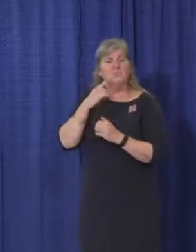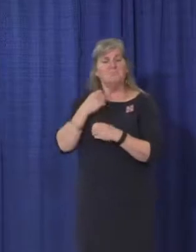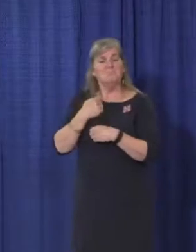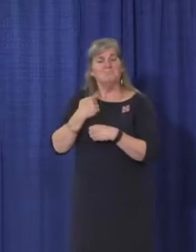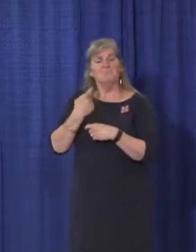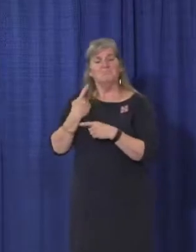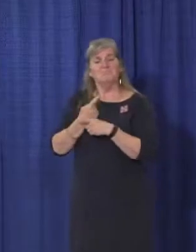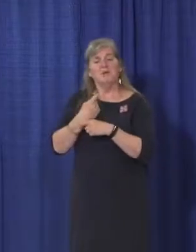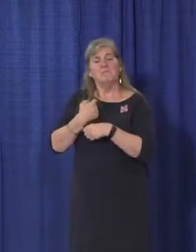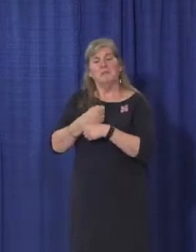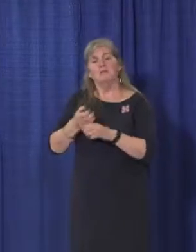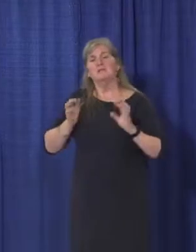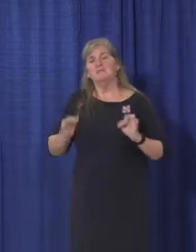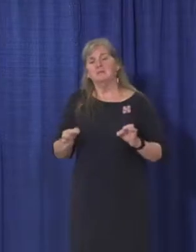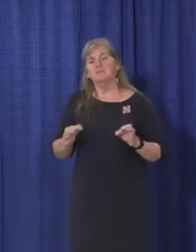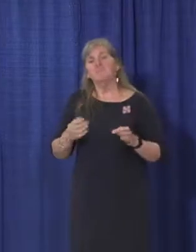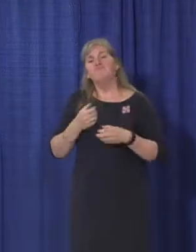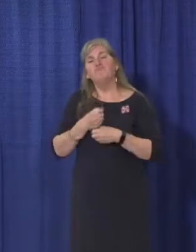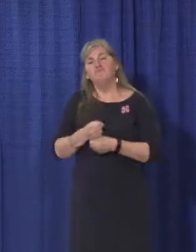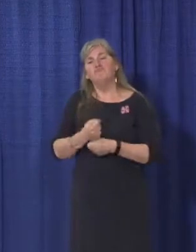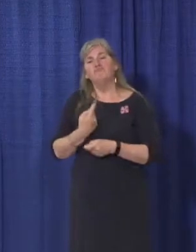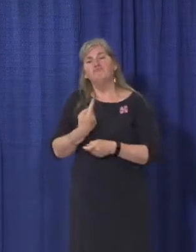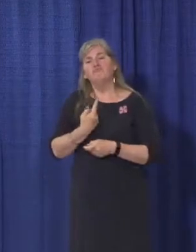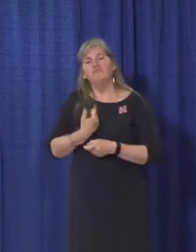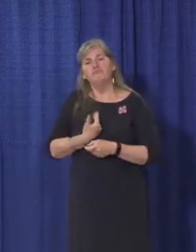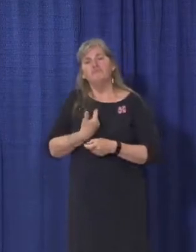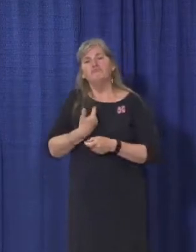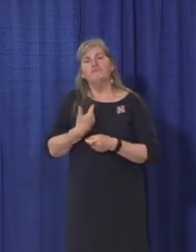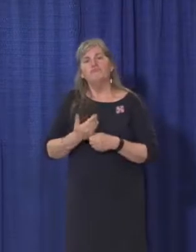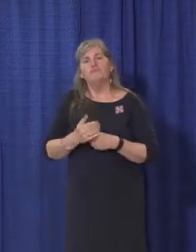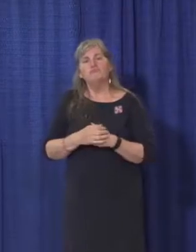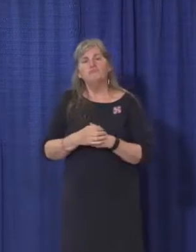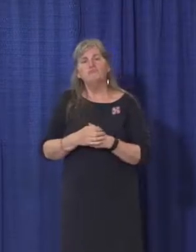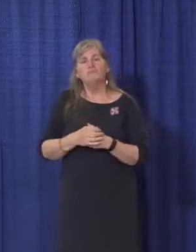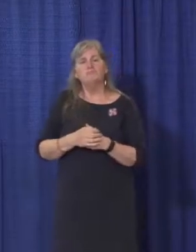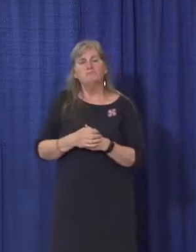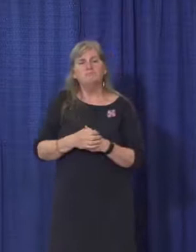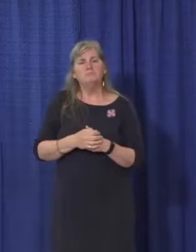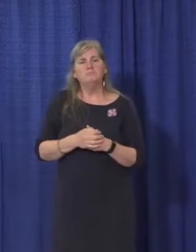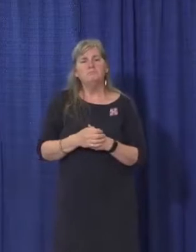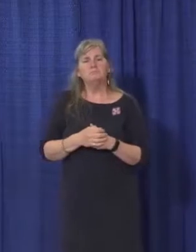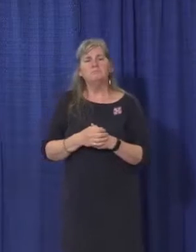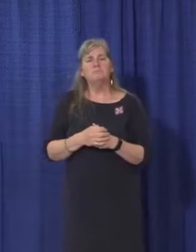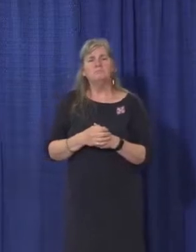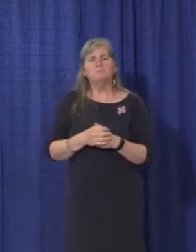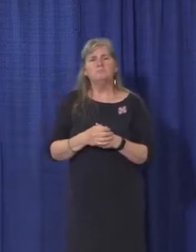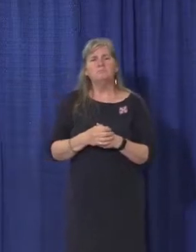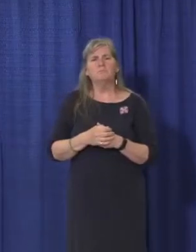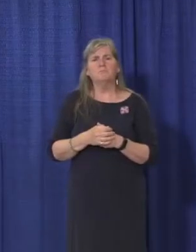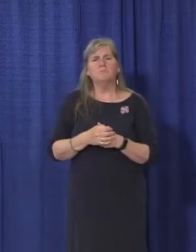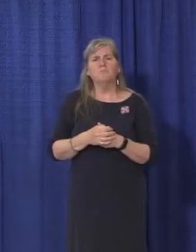recommendations and those